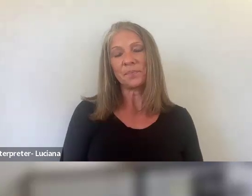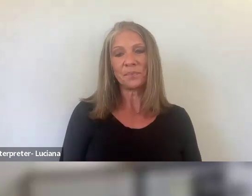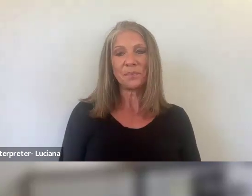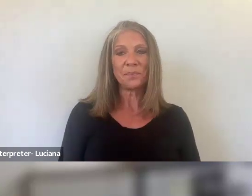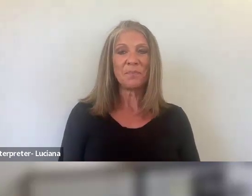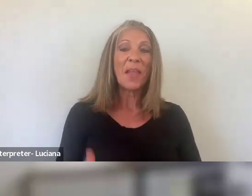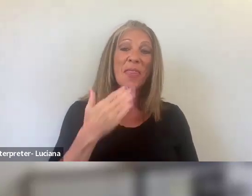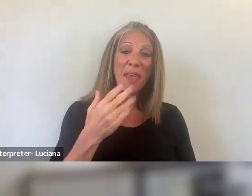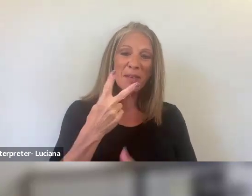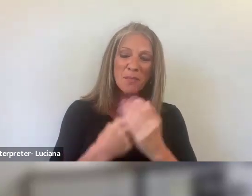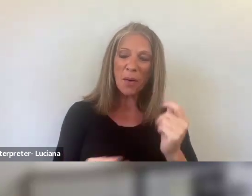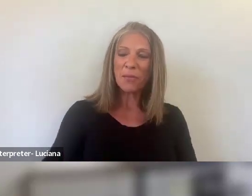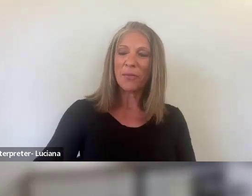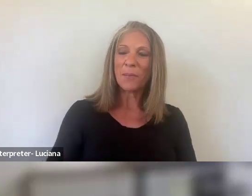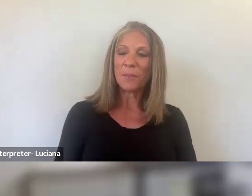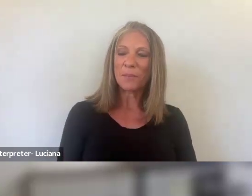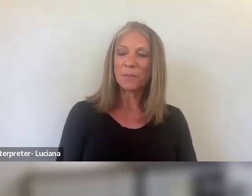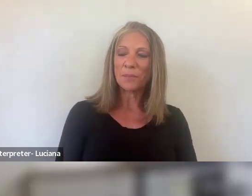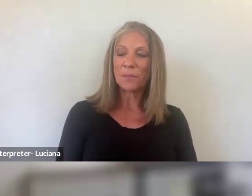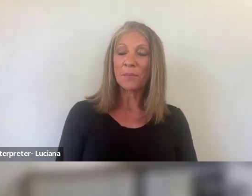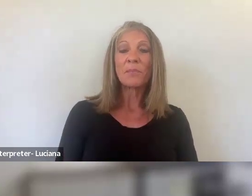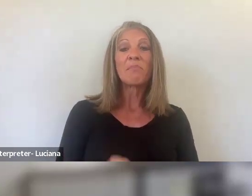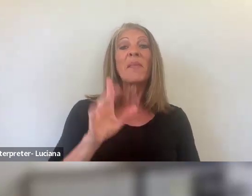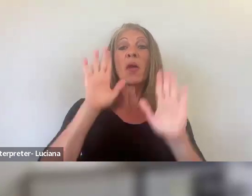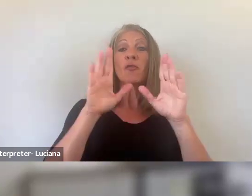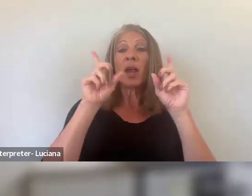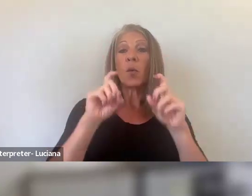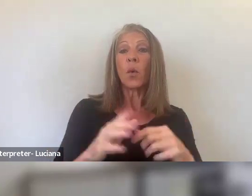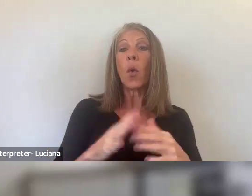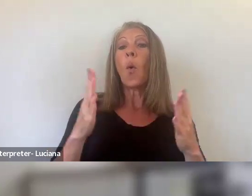RYAN ELZA: Thank you both. Here is a great question. What strategies have